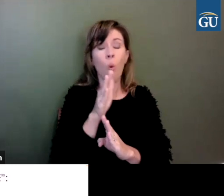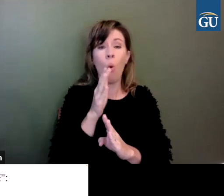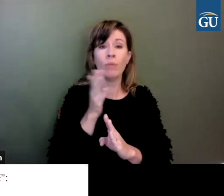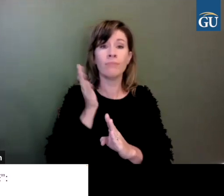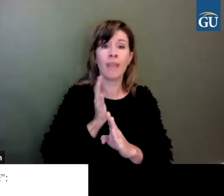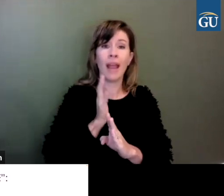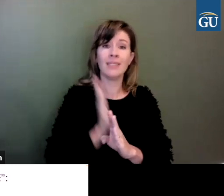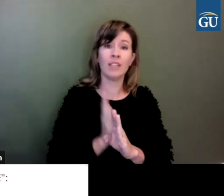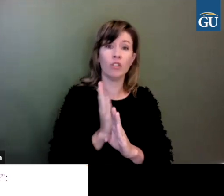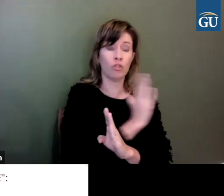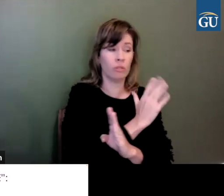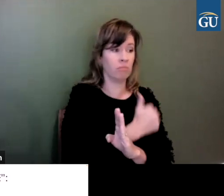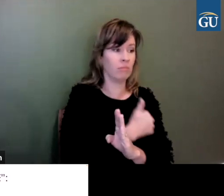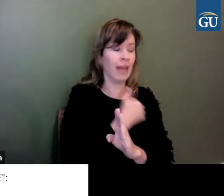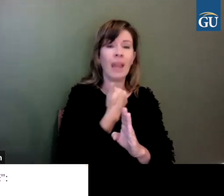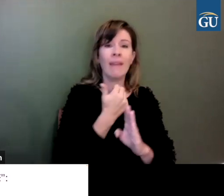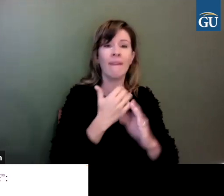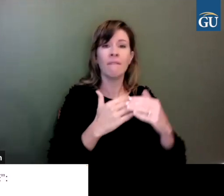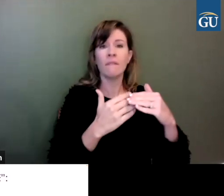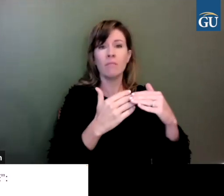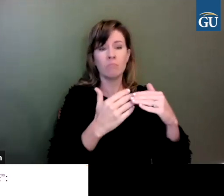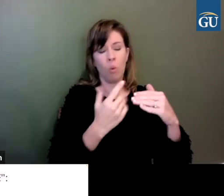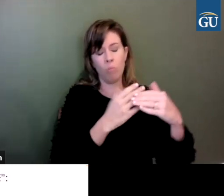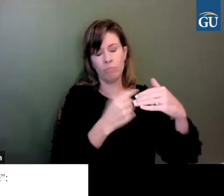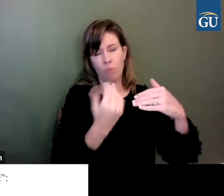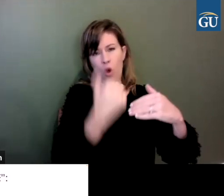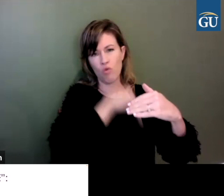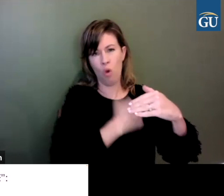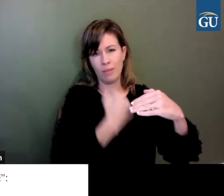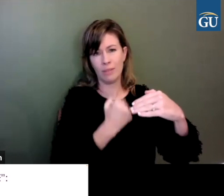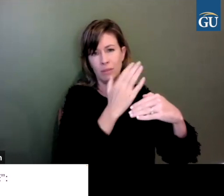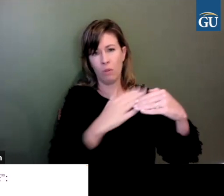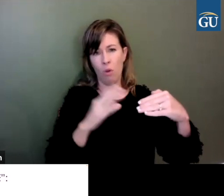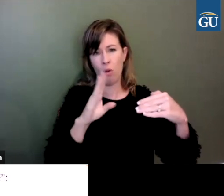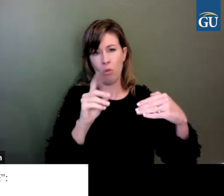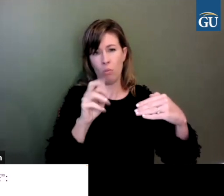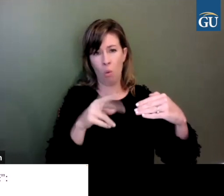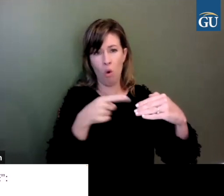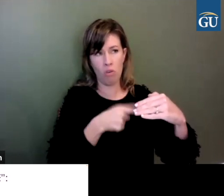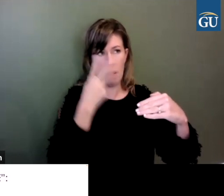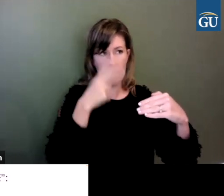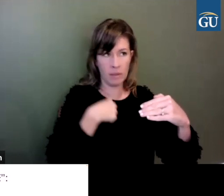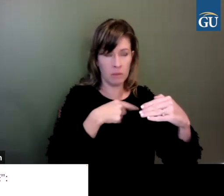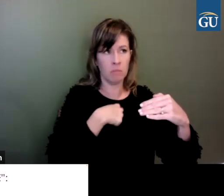border, so you'd call yourself Mexican but you were born in the US, you would've been born as white at that time because